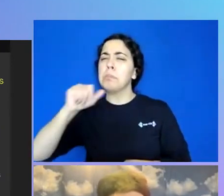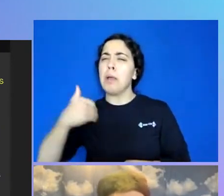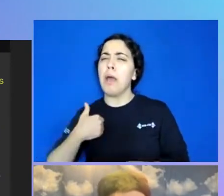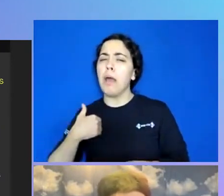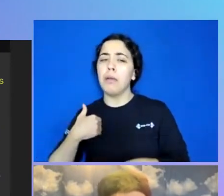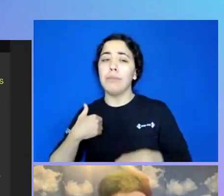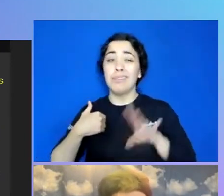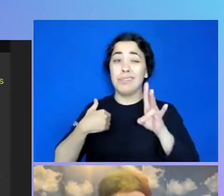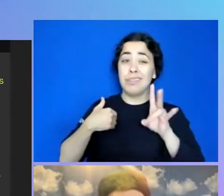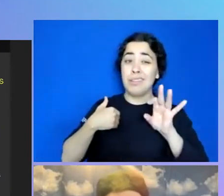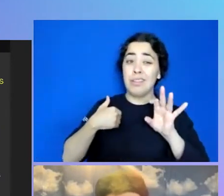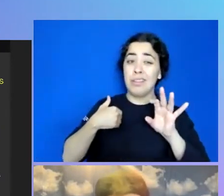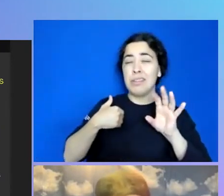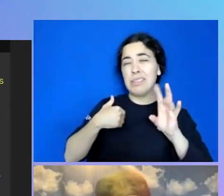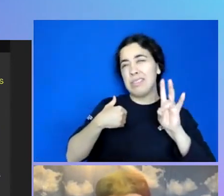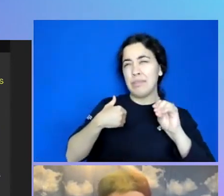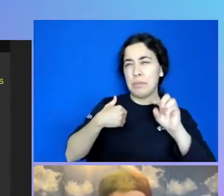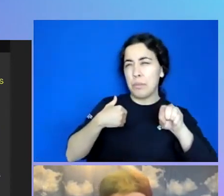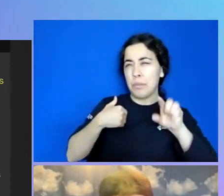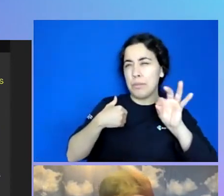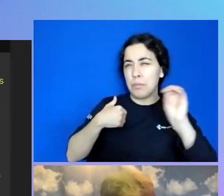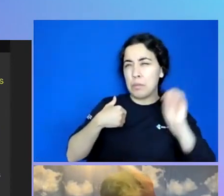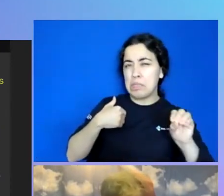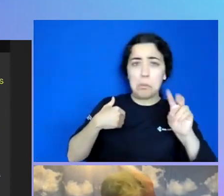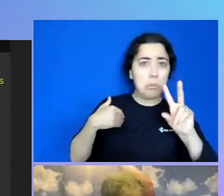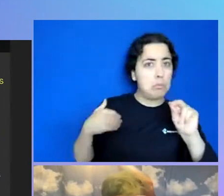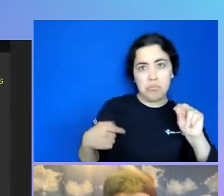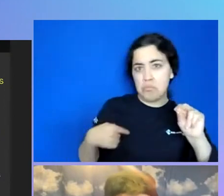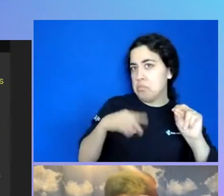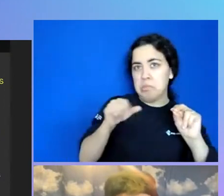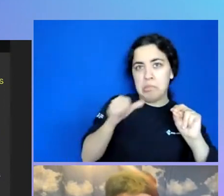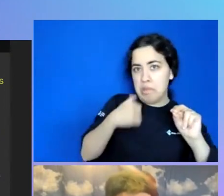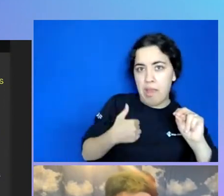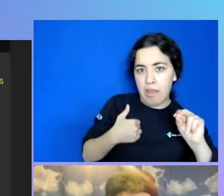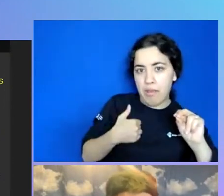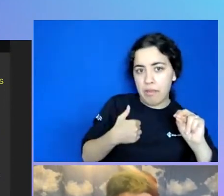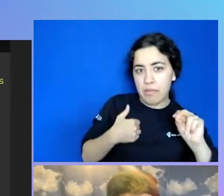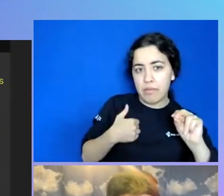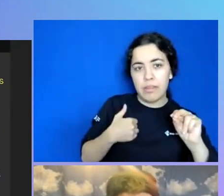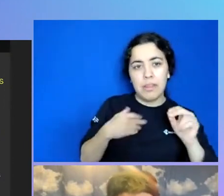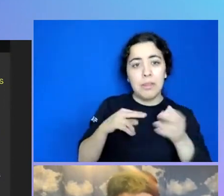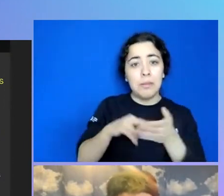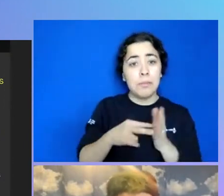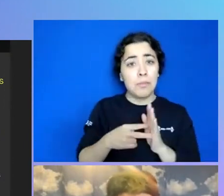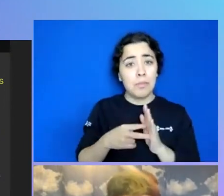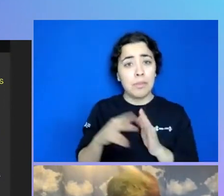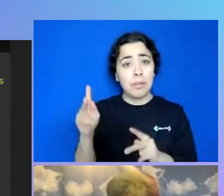70.9% said no. That is a much higher rate of people that are